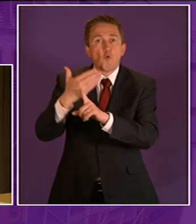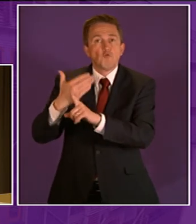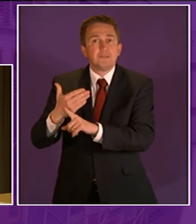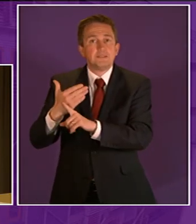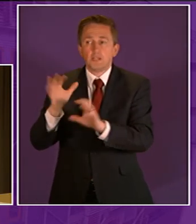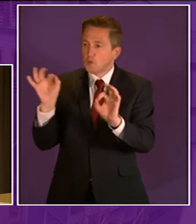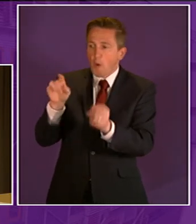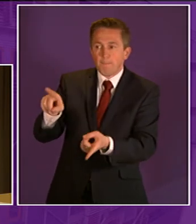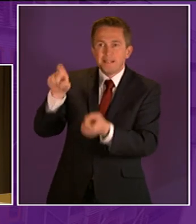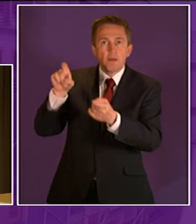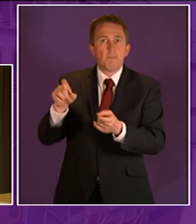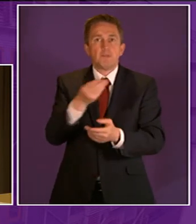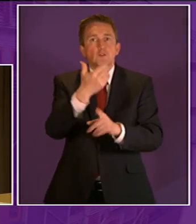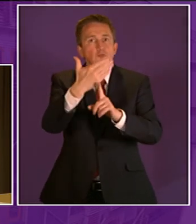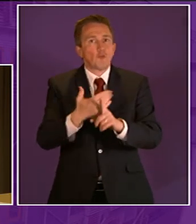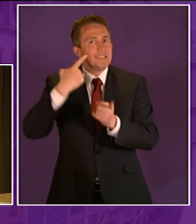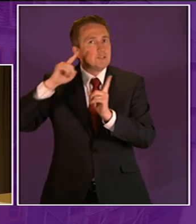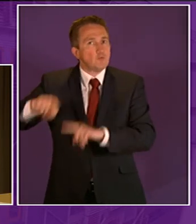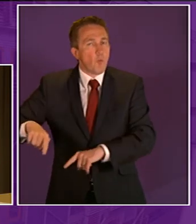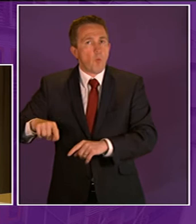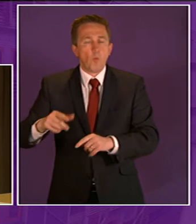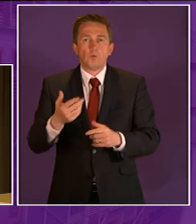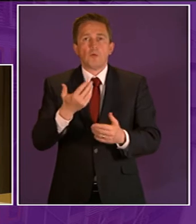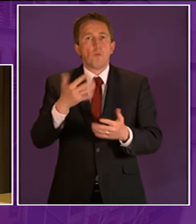frequently ignored or discounted.